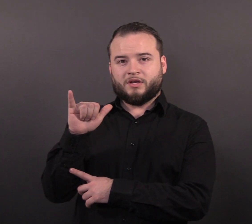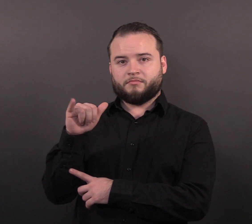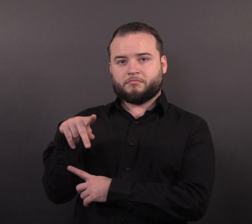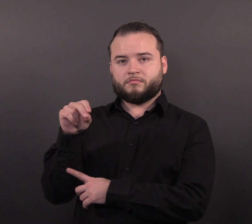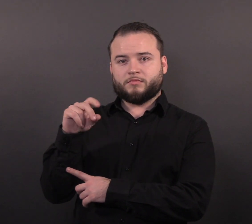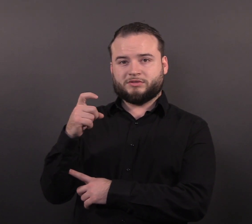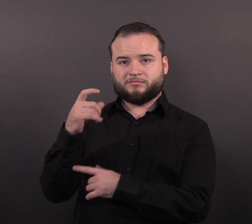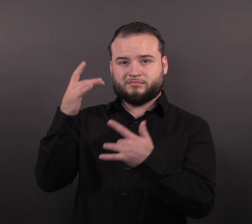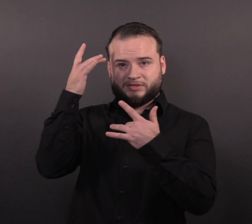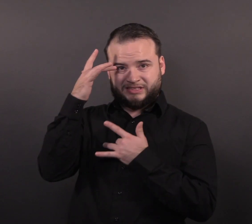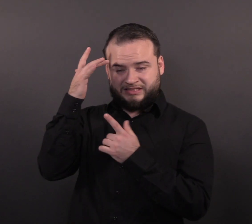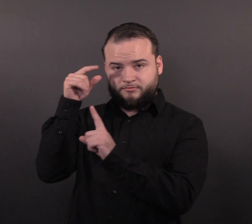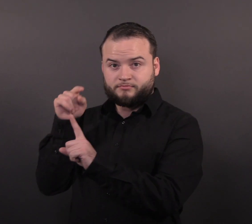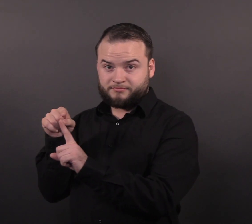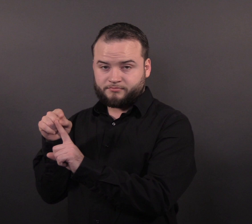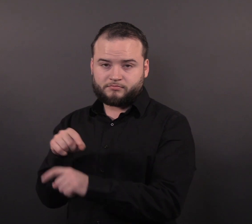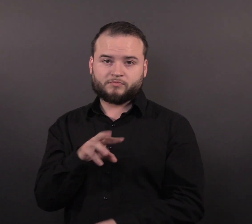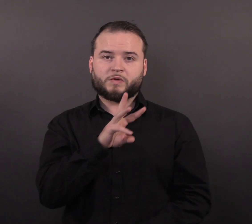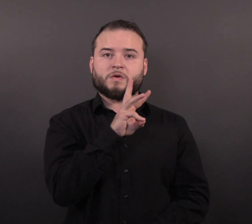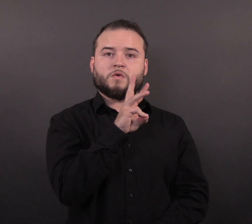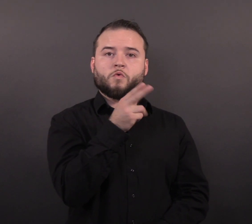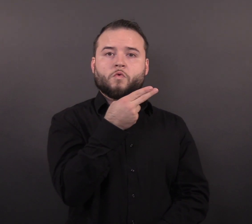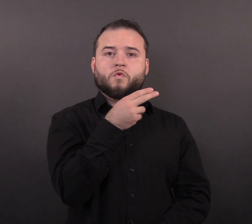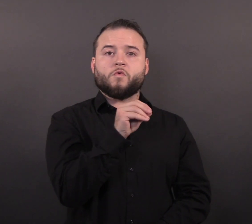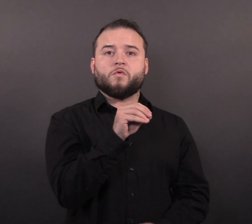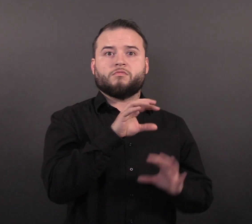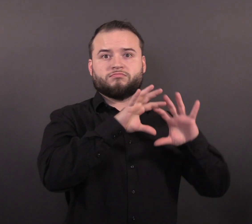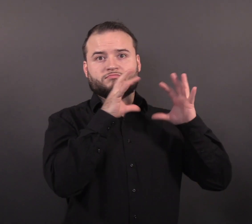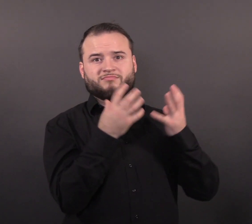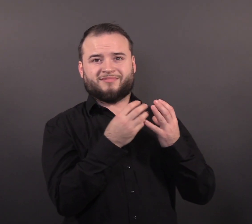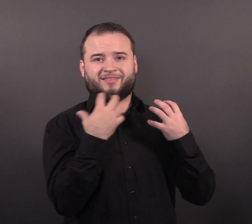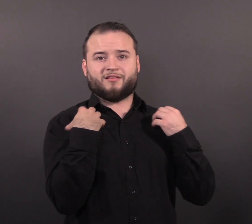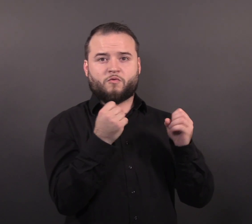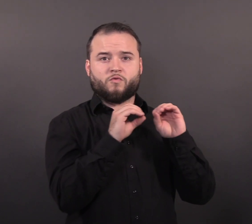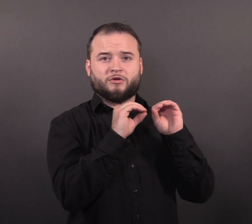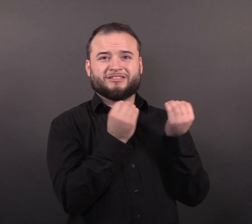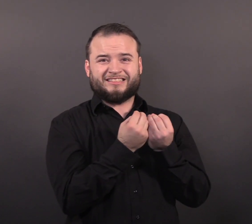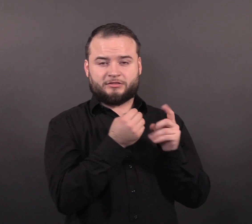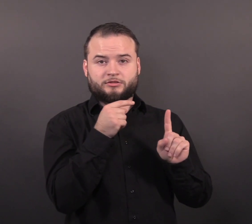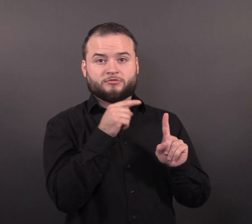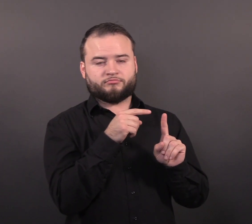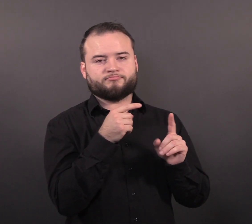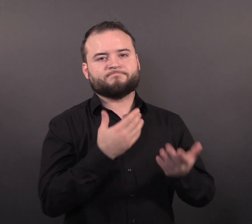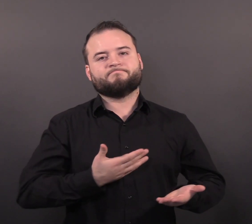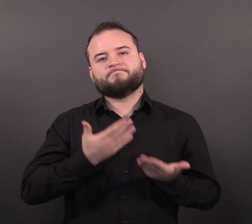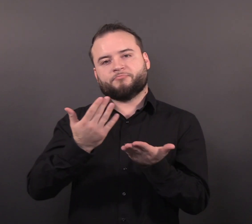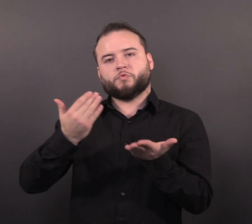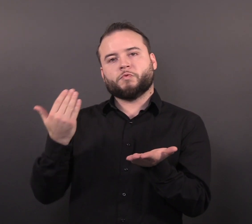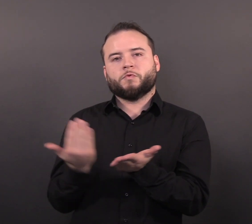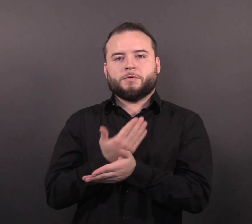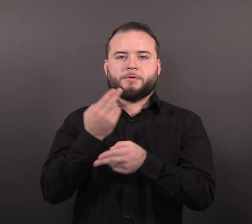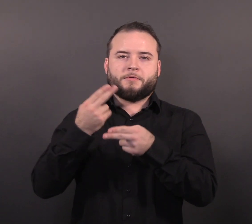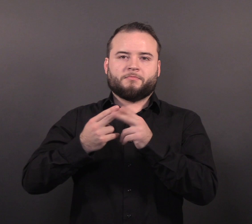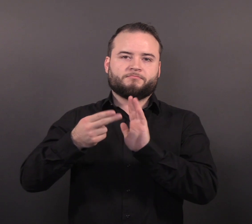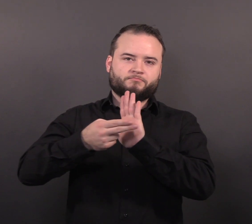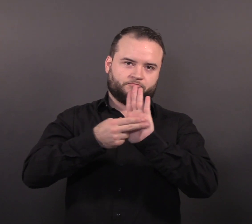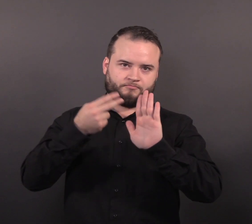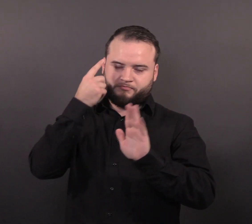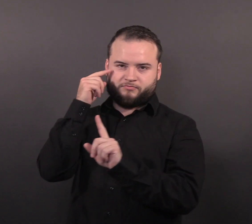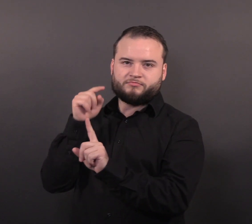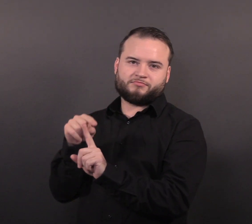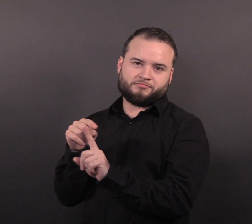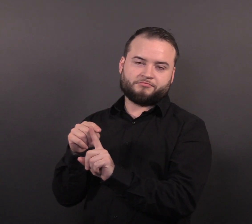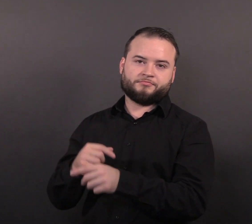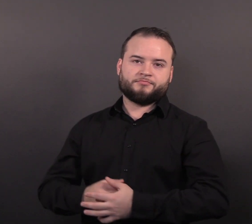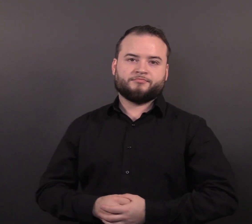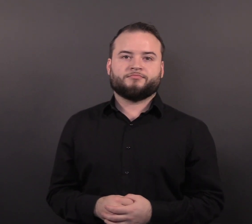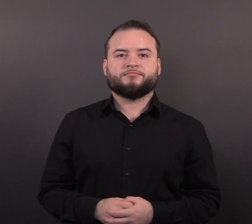WHO recommends new name for monkeypox disease 28 November 2022